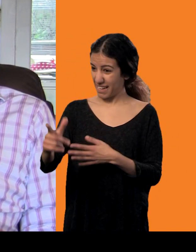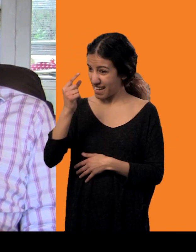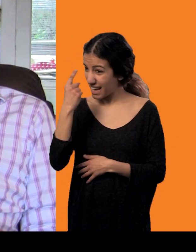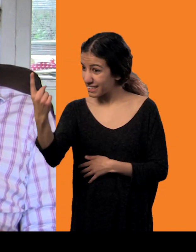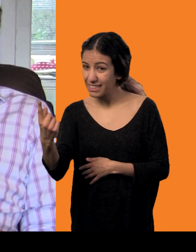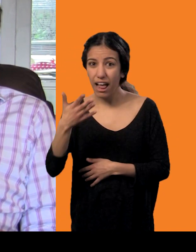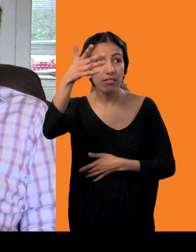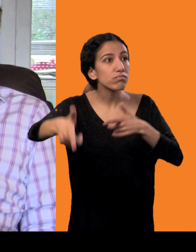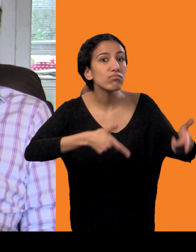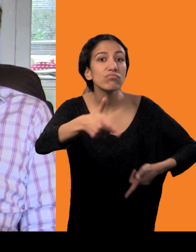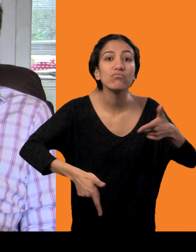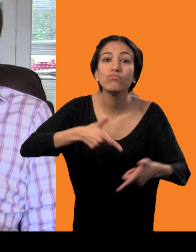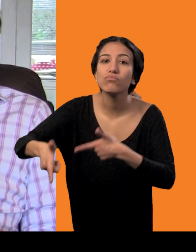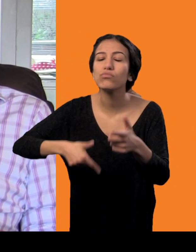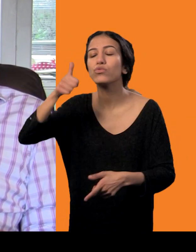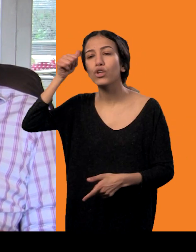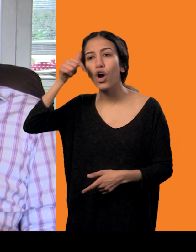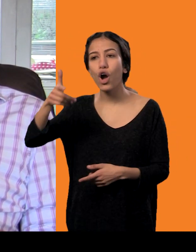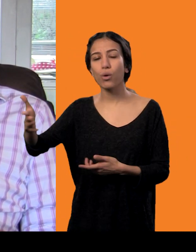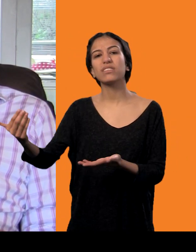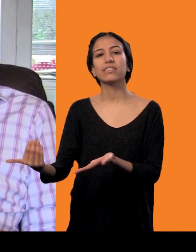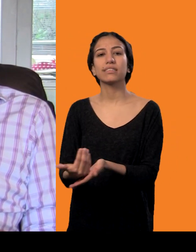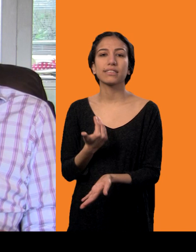we encouraged her to do her bikeability so that she can ride her bike